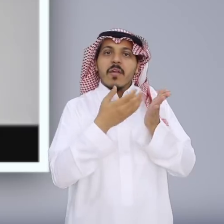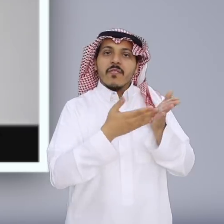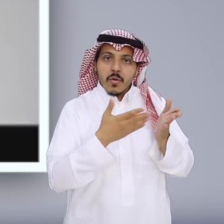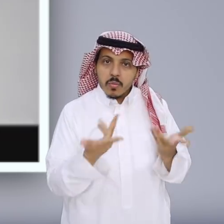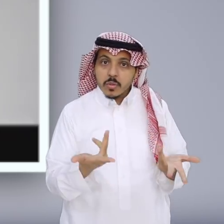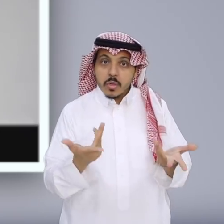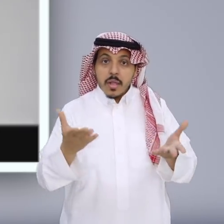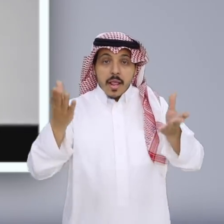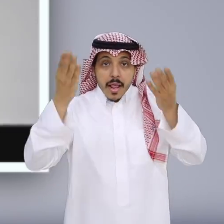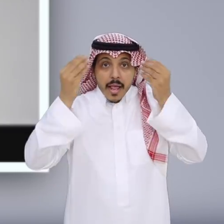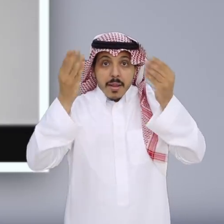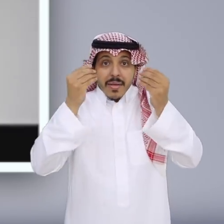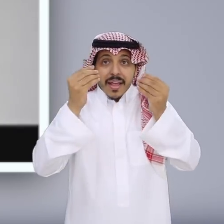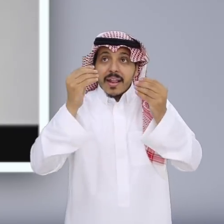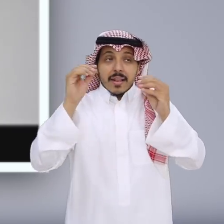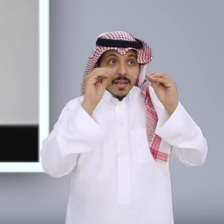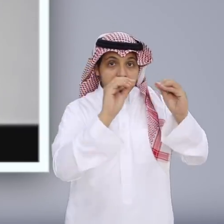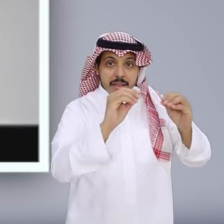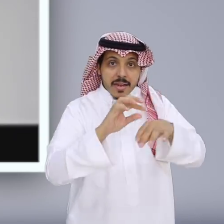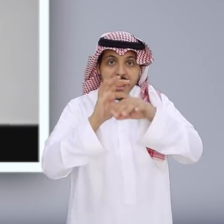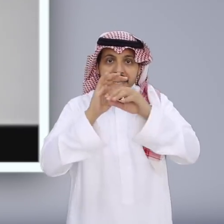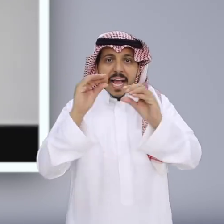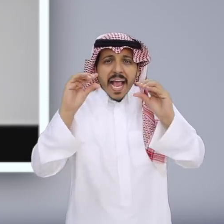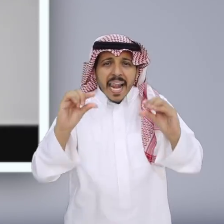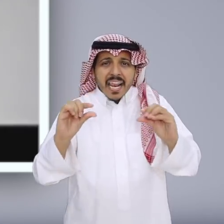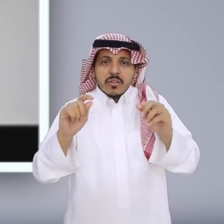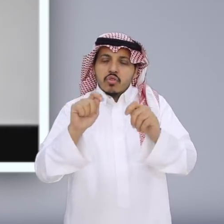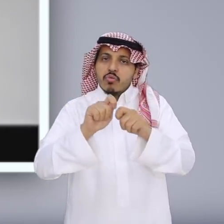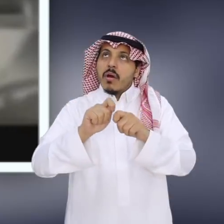All what we hear about science is nothing compared to God's.